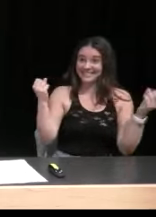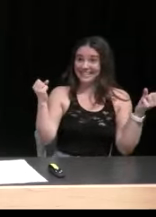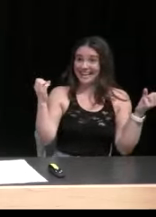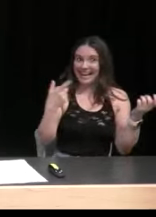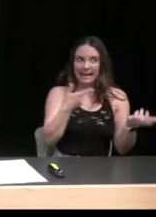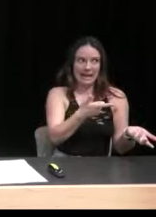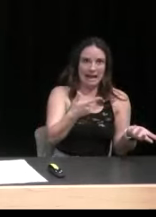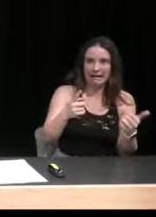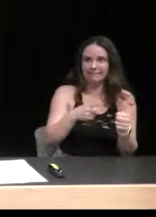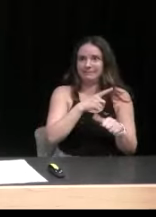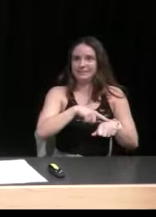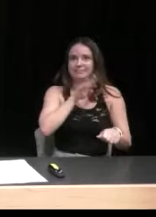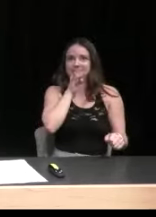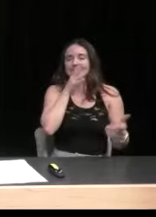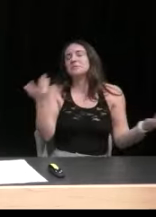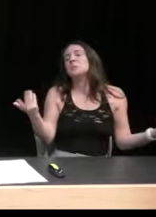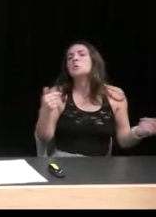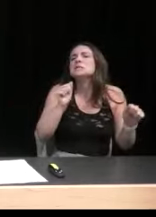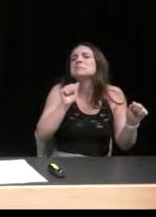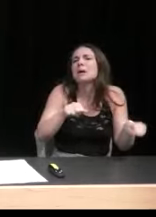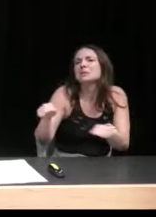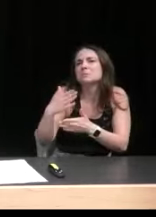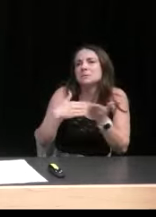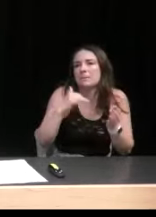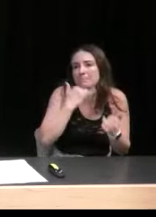presentation so they've never seen it before so this is the first time that they're seeing